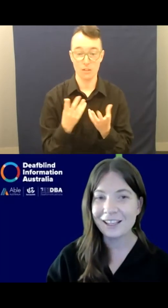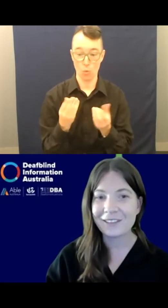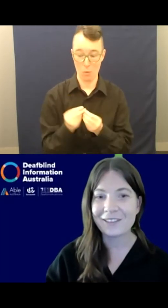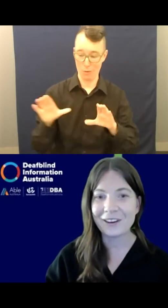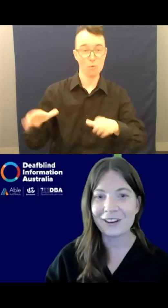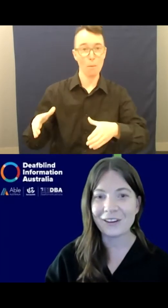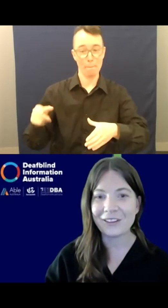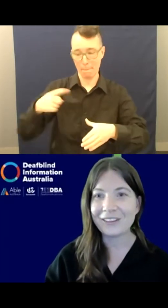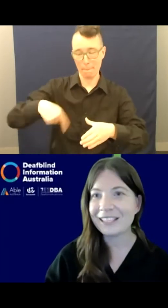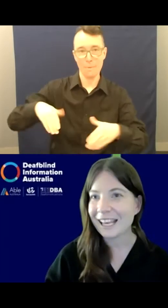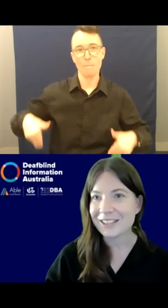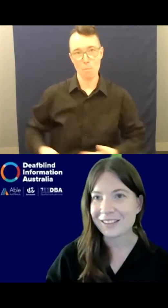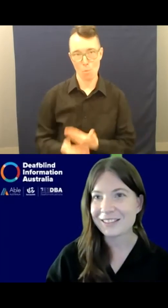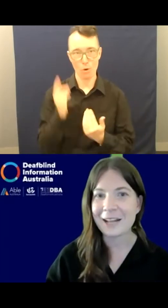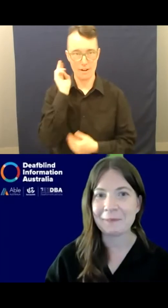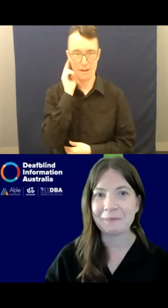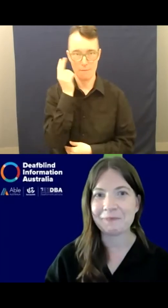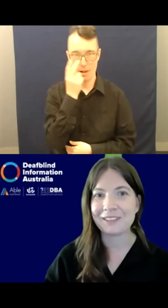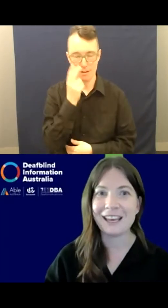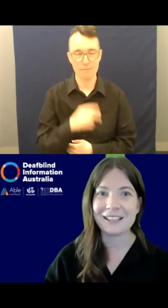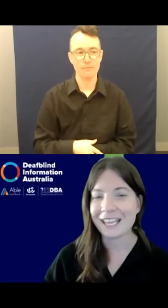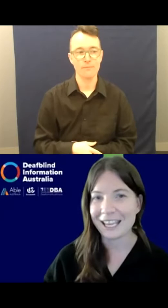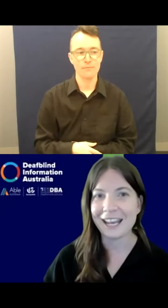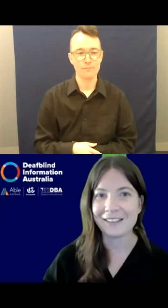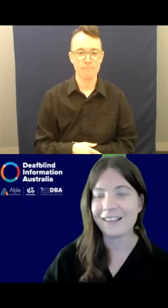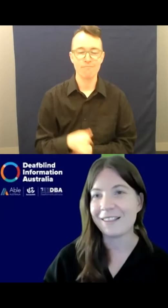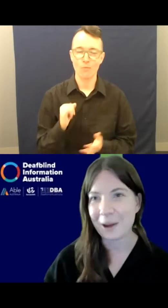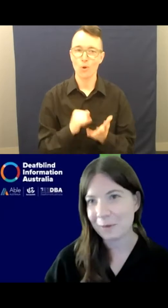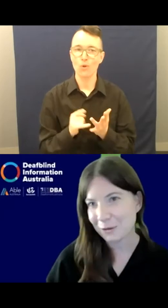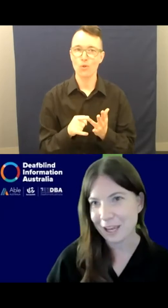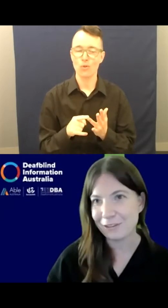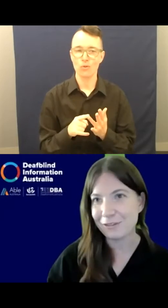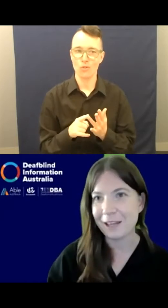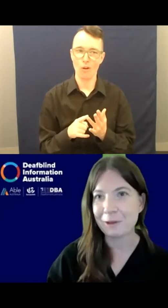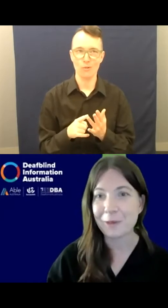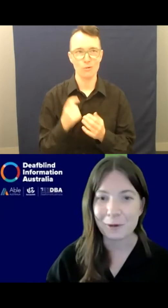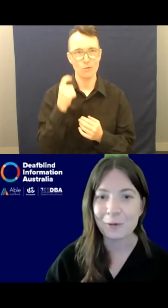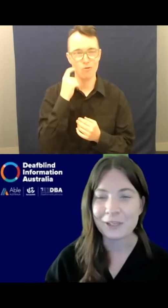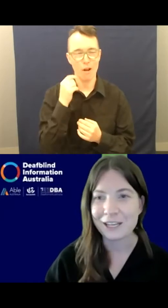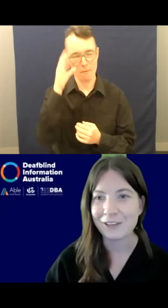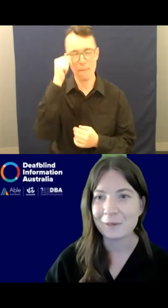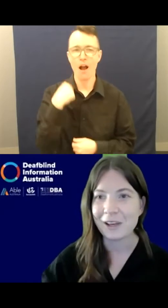So yeah, just taking it as how to be creative with people born deaf and blind.